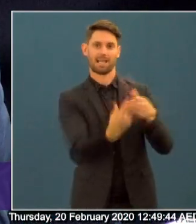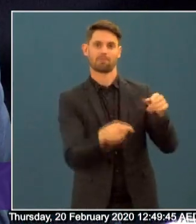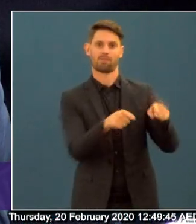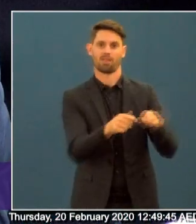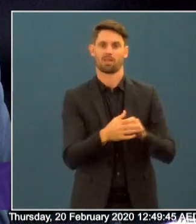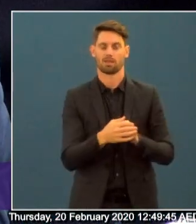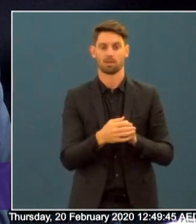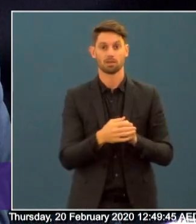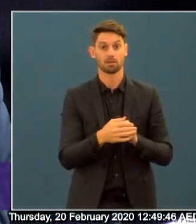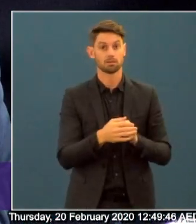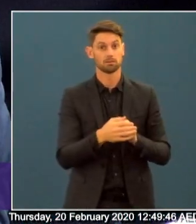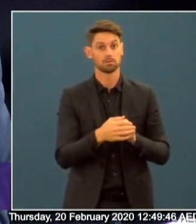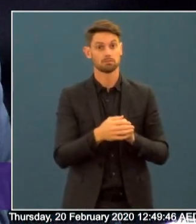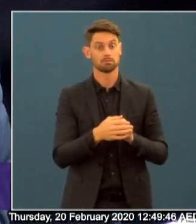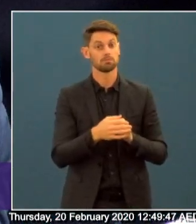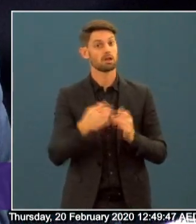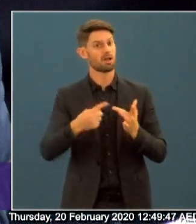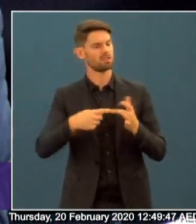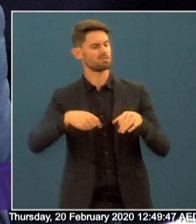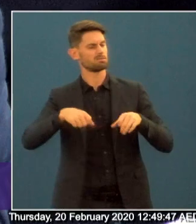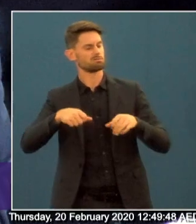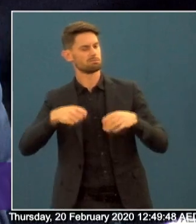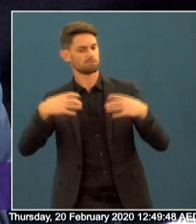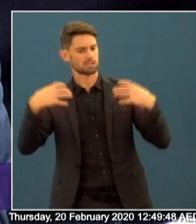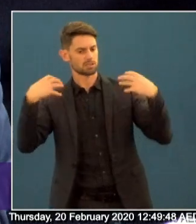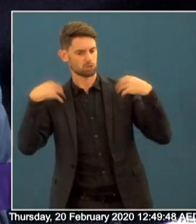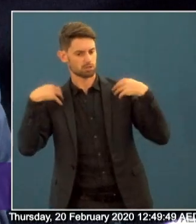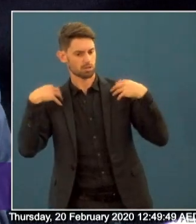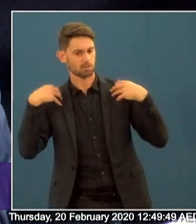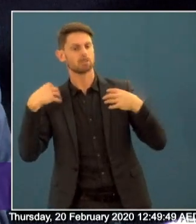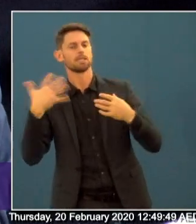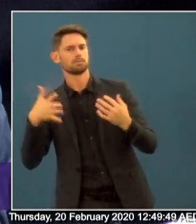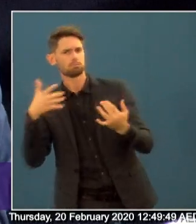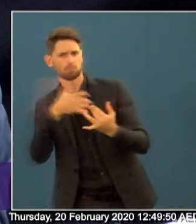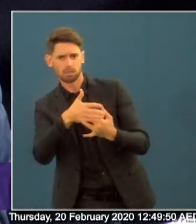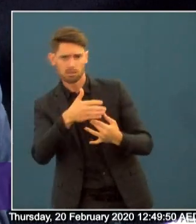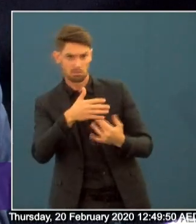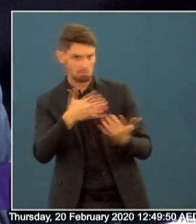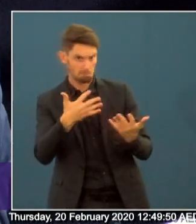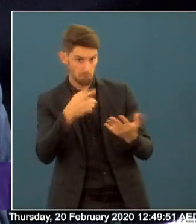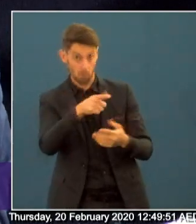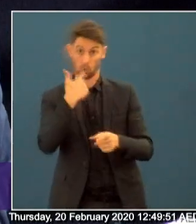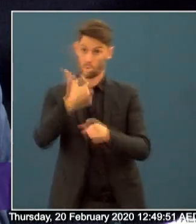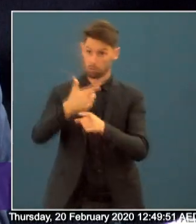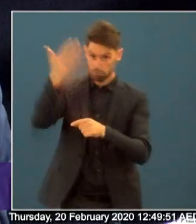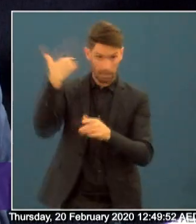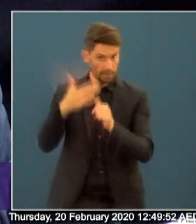I guess the question is whose responsibility is it to act. When you meet with a group of learned people with —